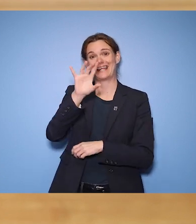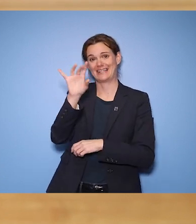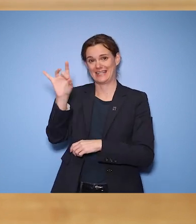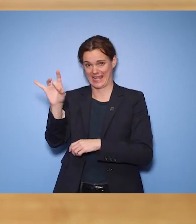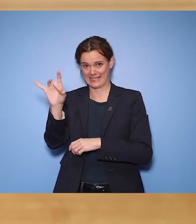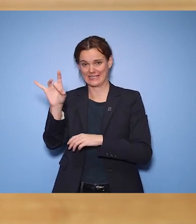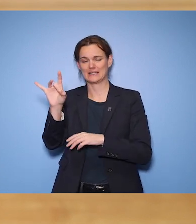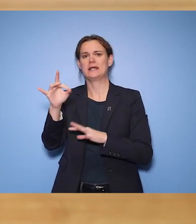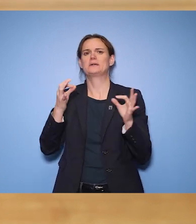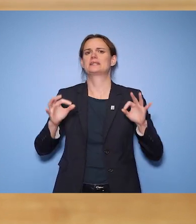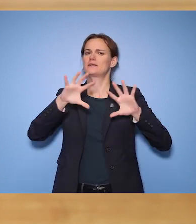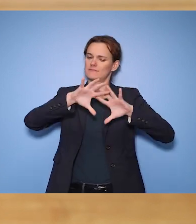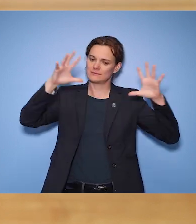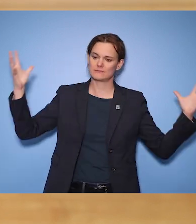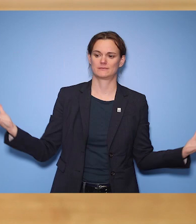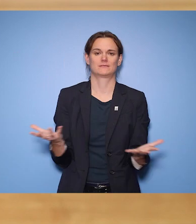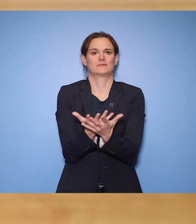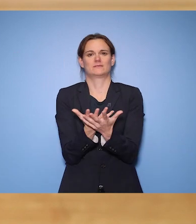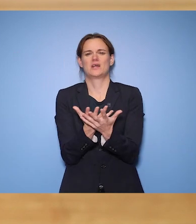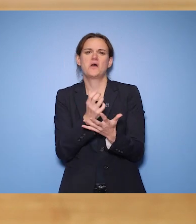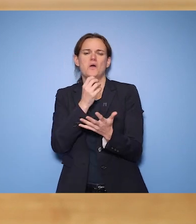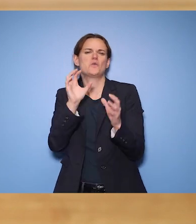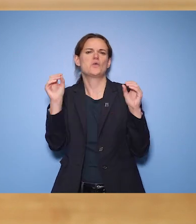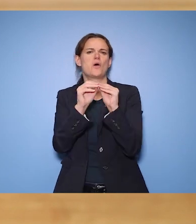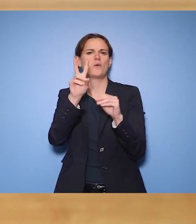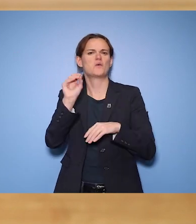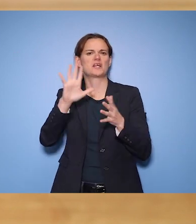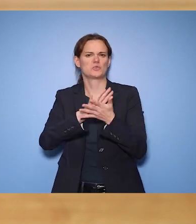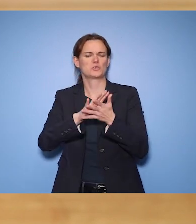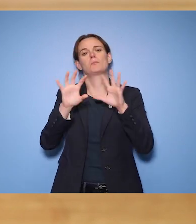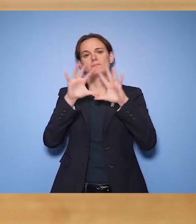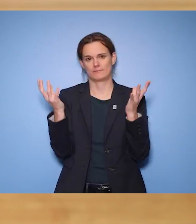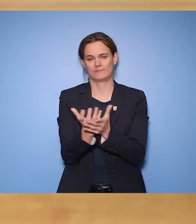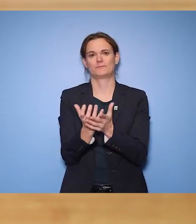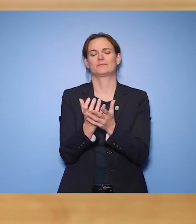these schools under one umbrella which led, which led to the NSCC being legislated as